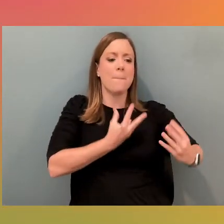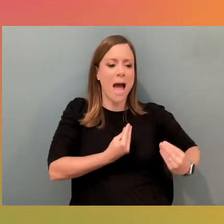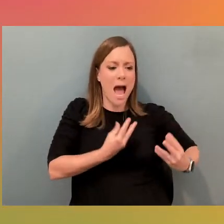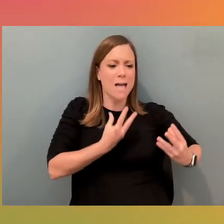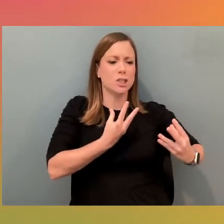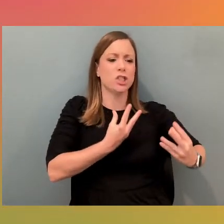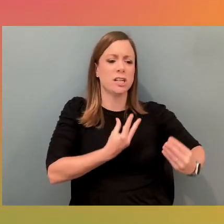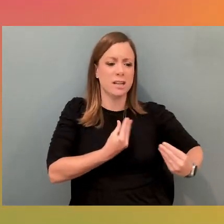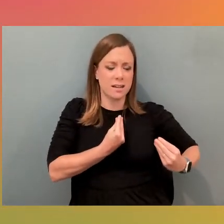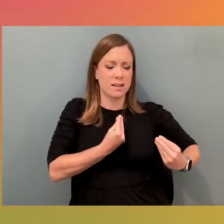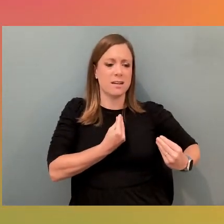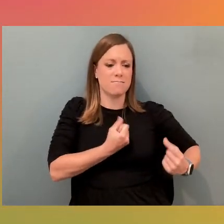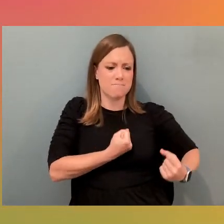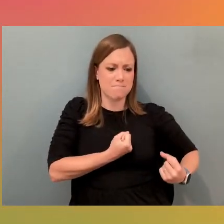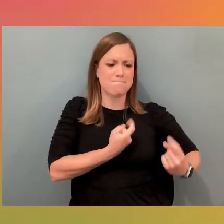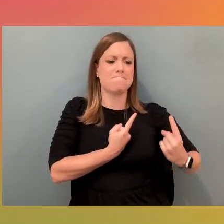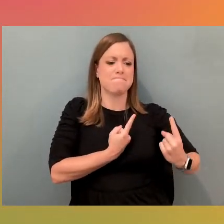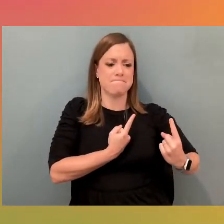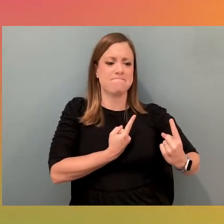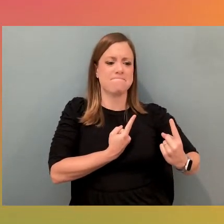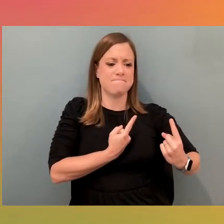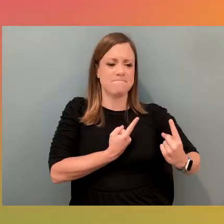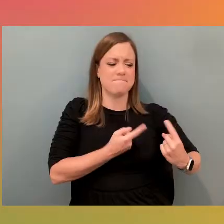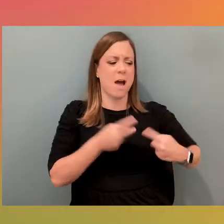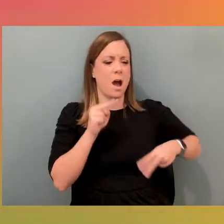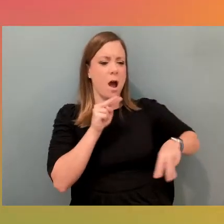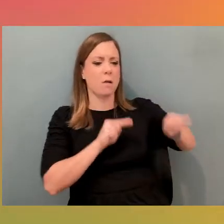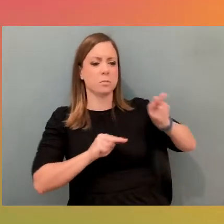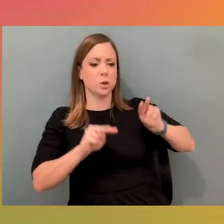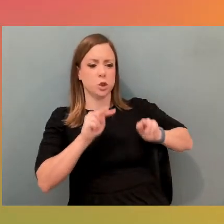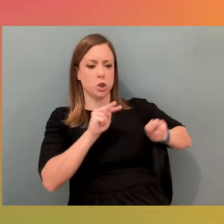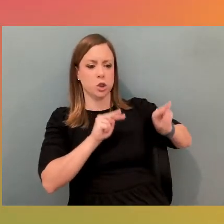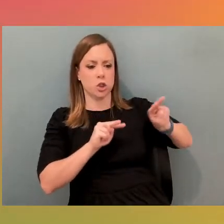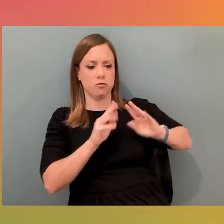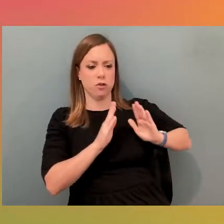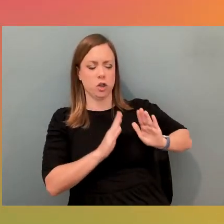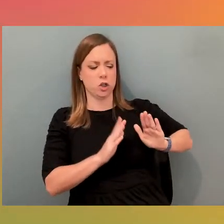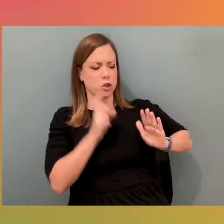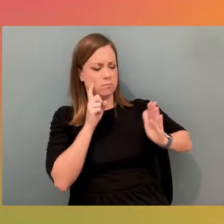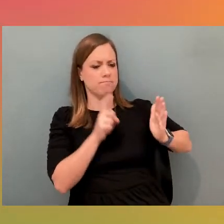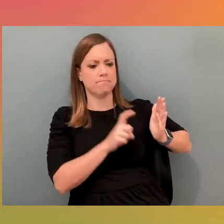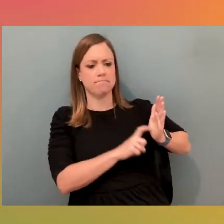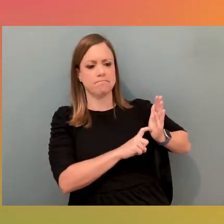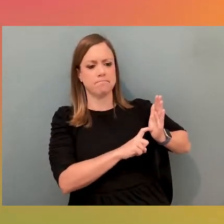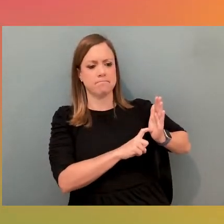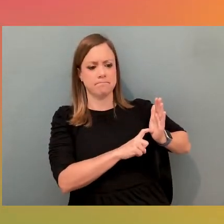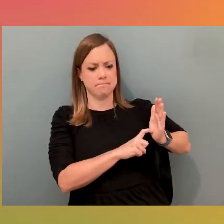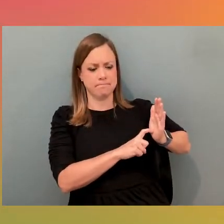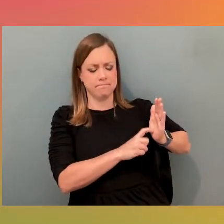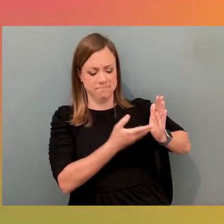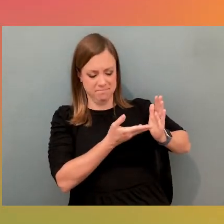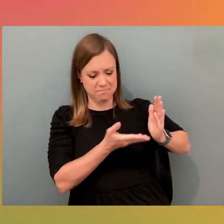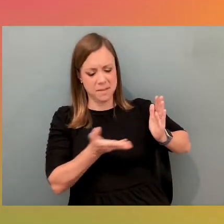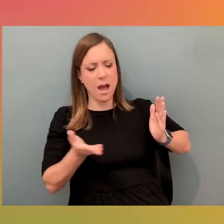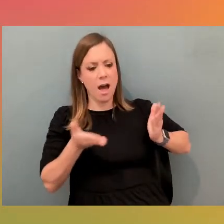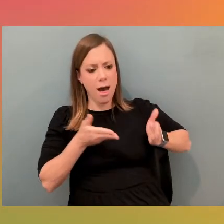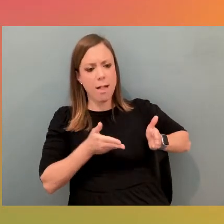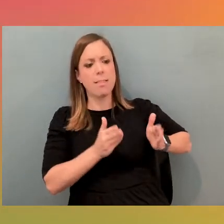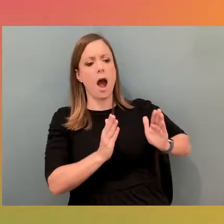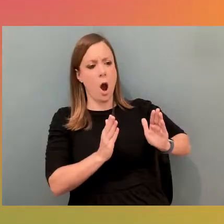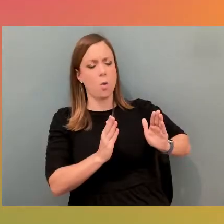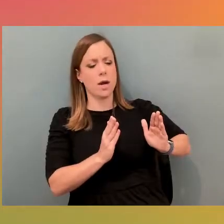SO YOU ARE HERE AS A